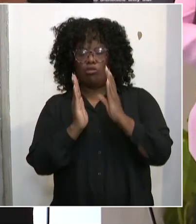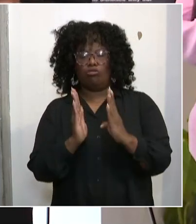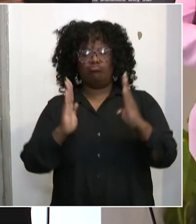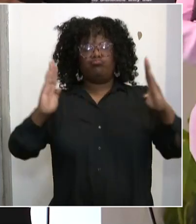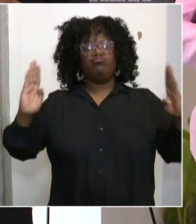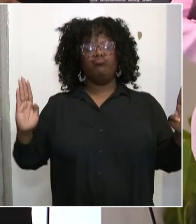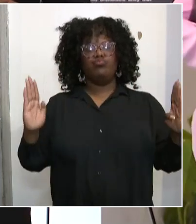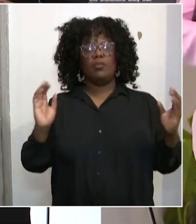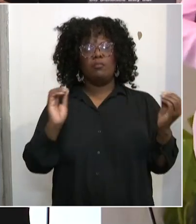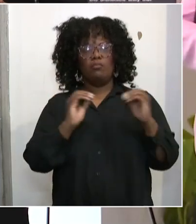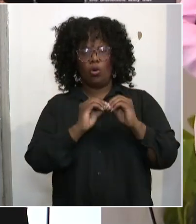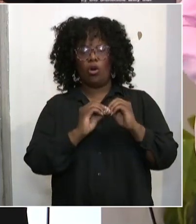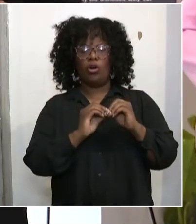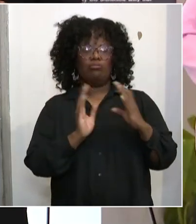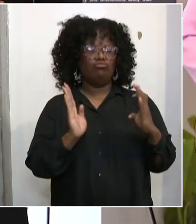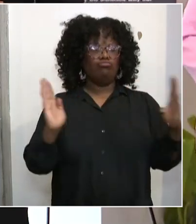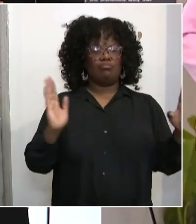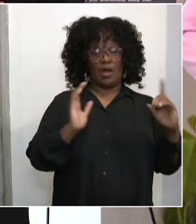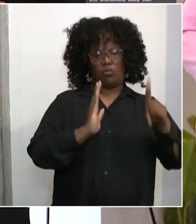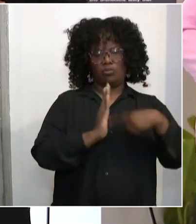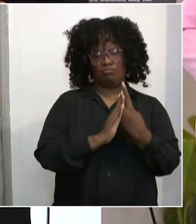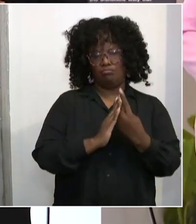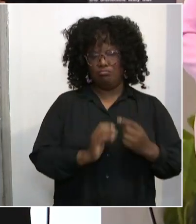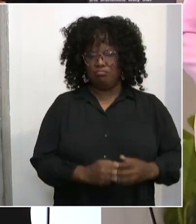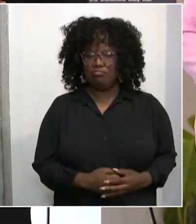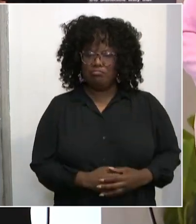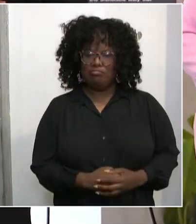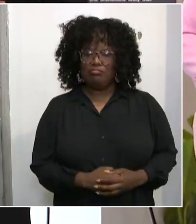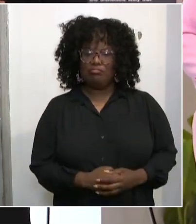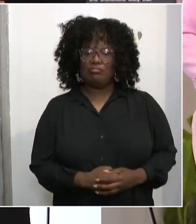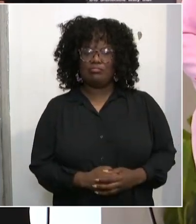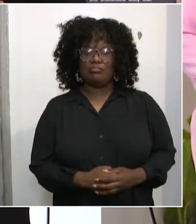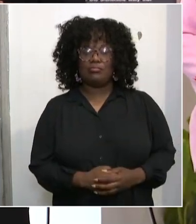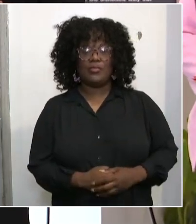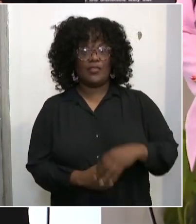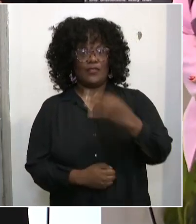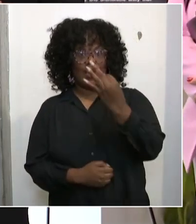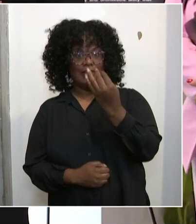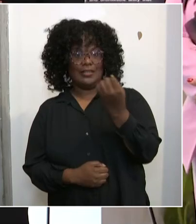So we're staying open till 2 a.m. on Friday and Saturday. Now I have already had people say, can we stay open till 4?